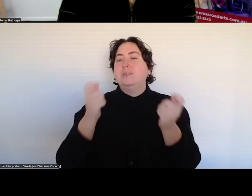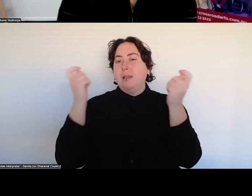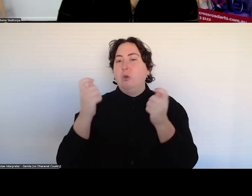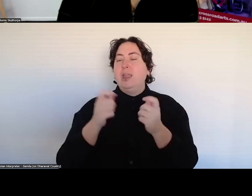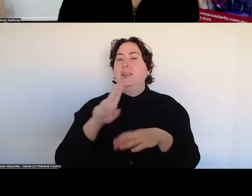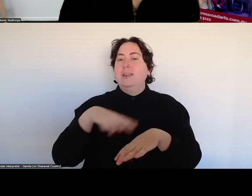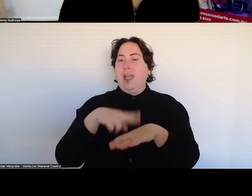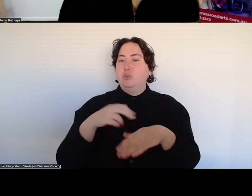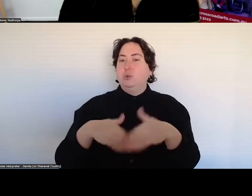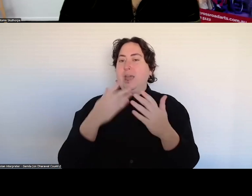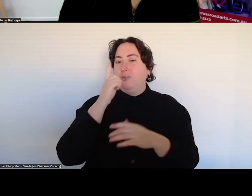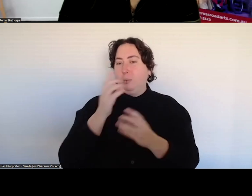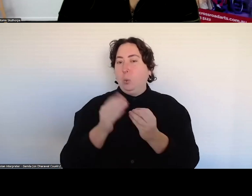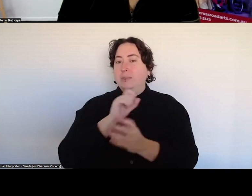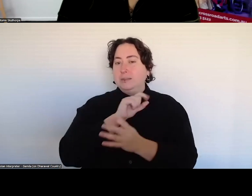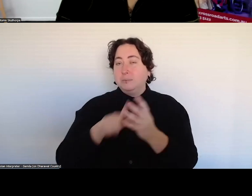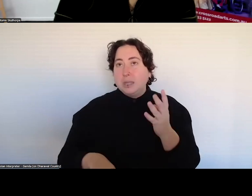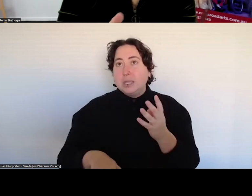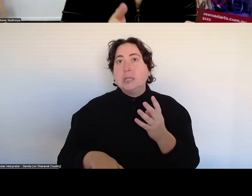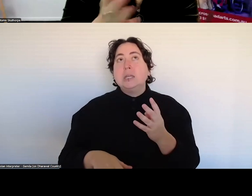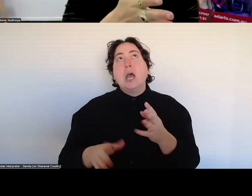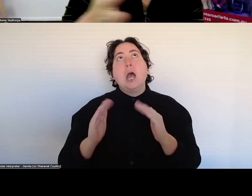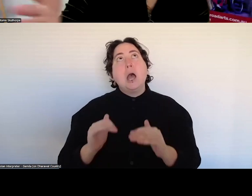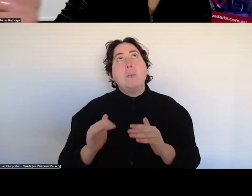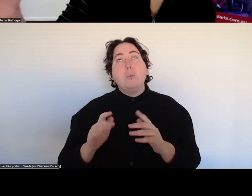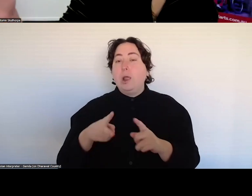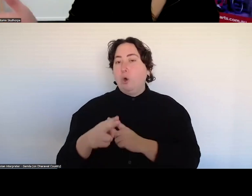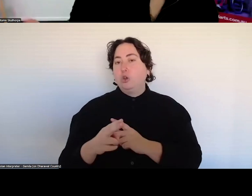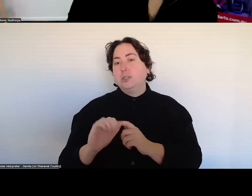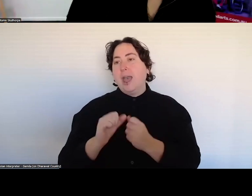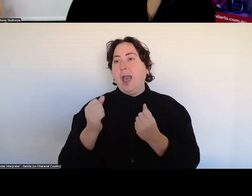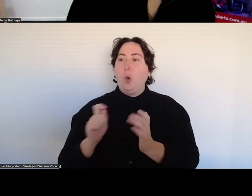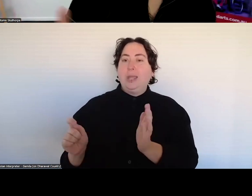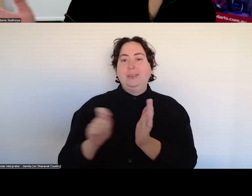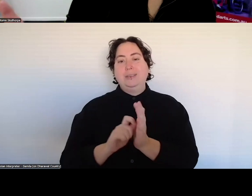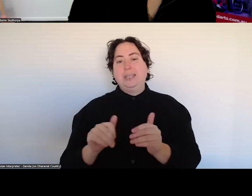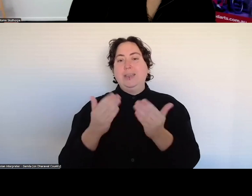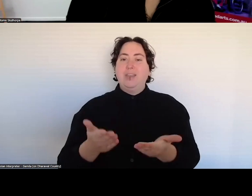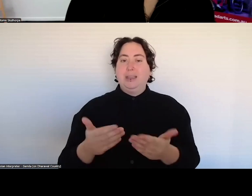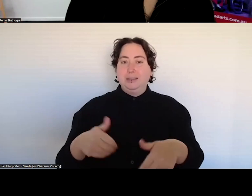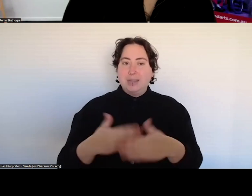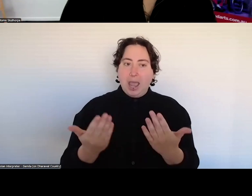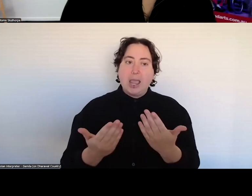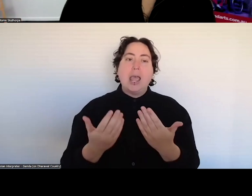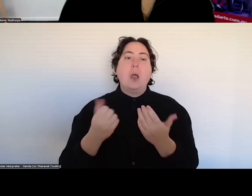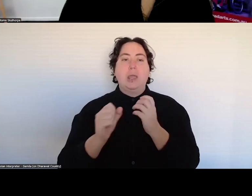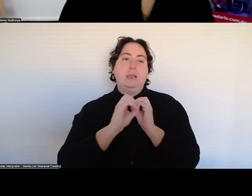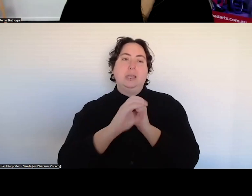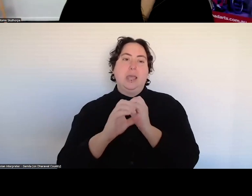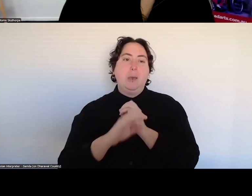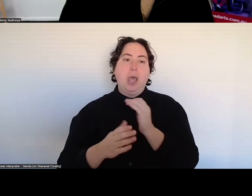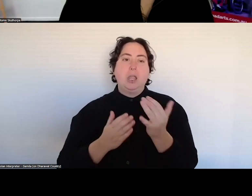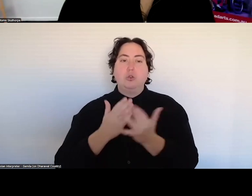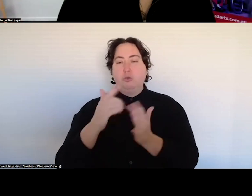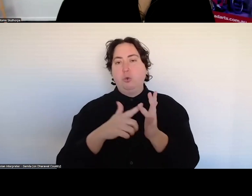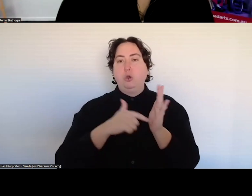we launched a giving day and we have the marketing campaign going throughout that period.